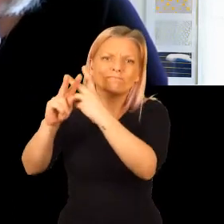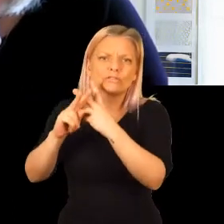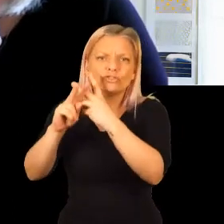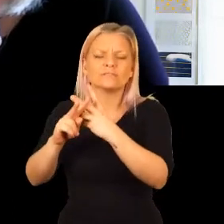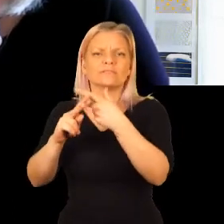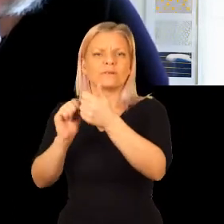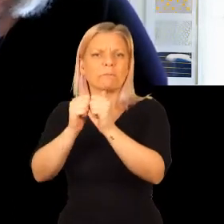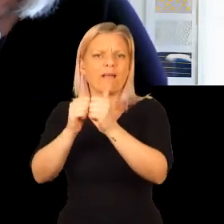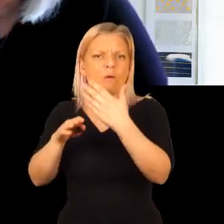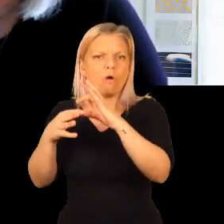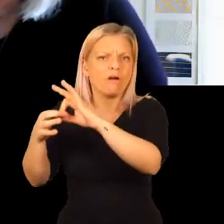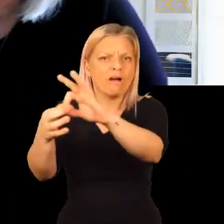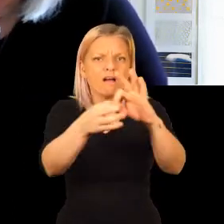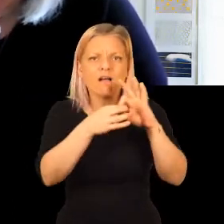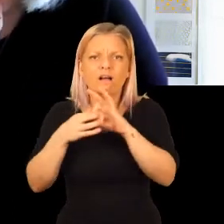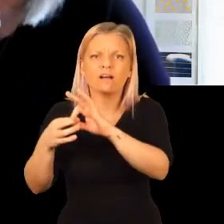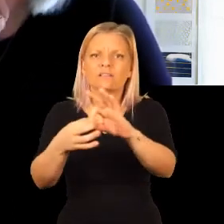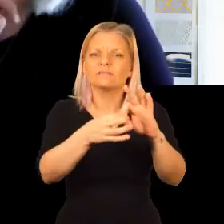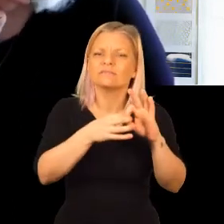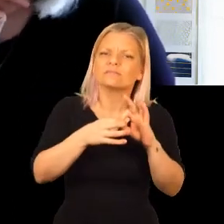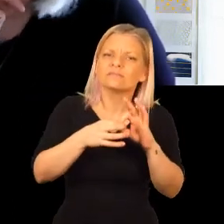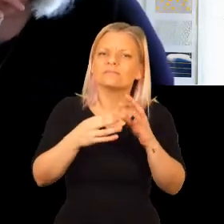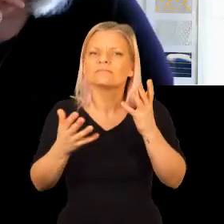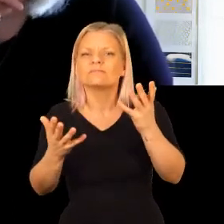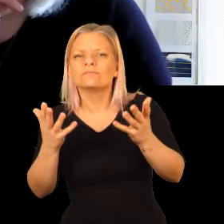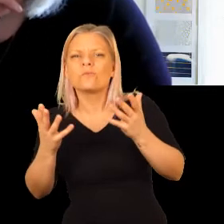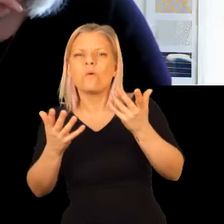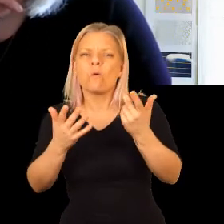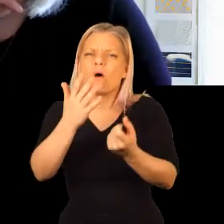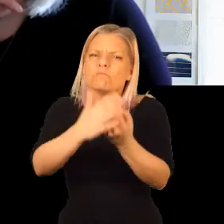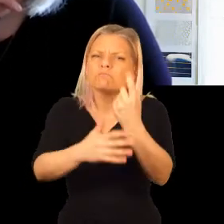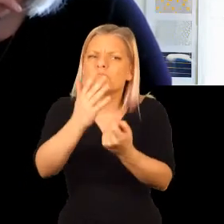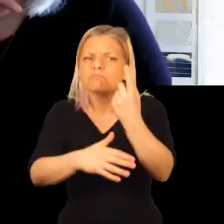of and and also core reflection and supervision all sorts of things with peer workers and